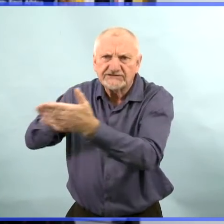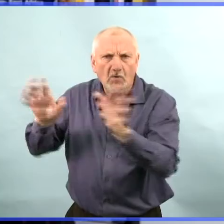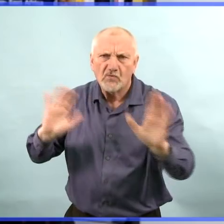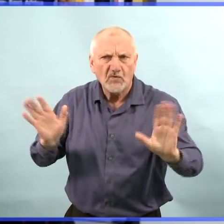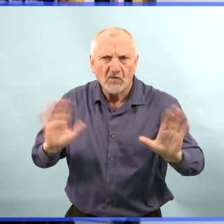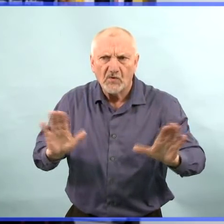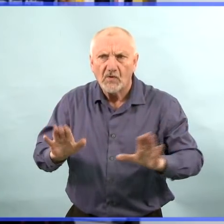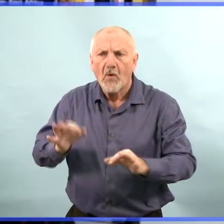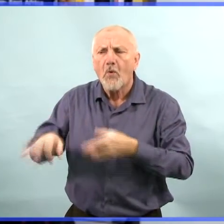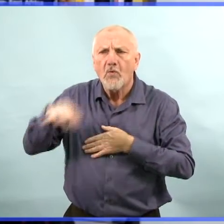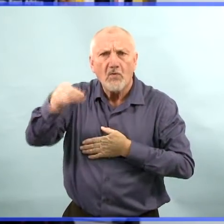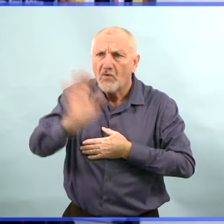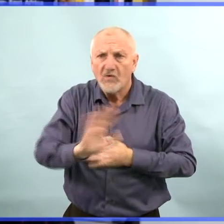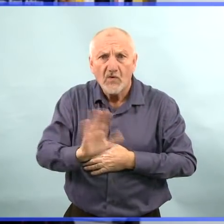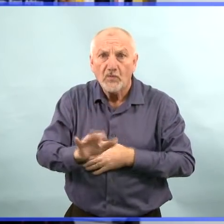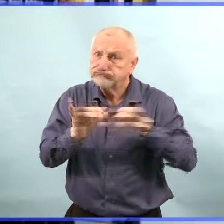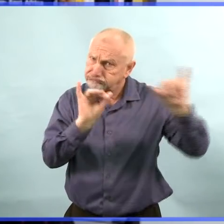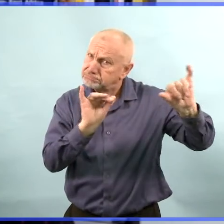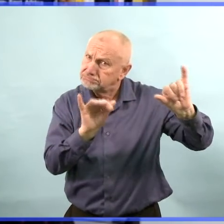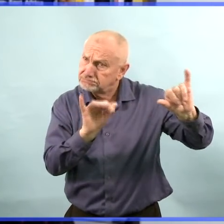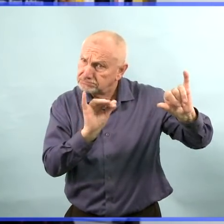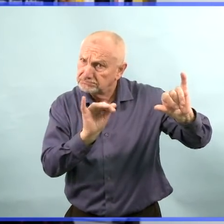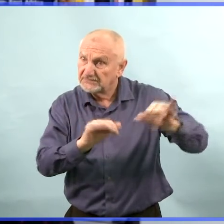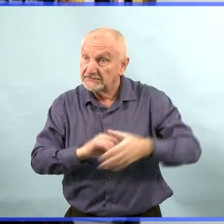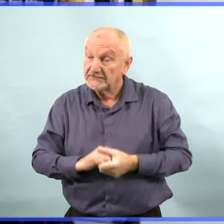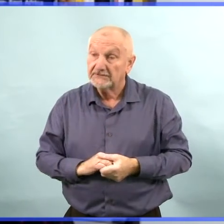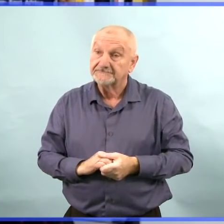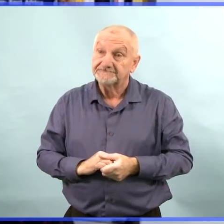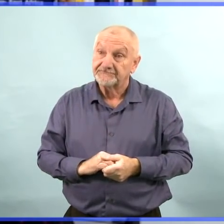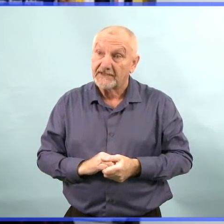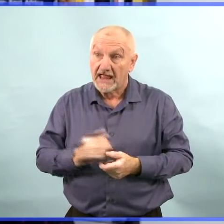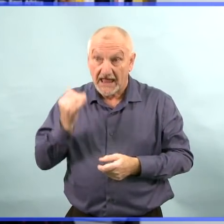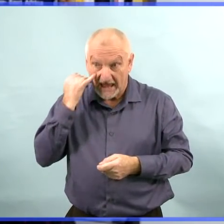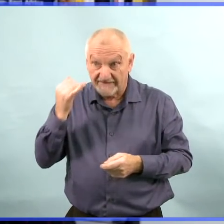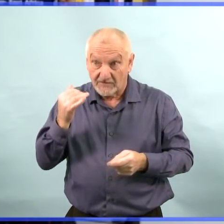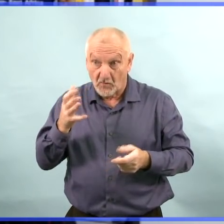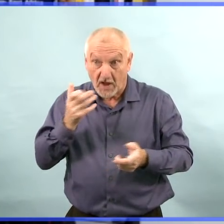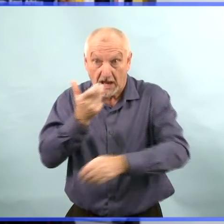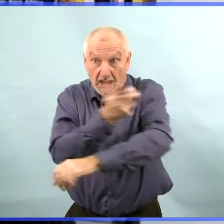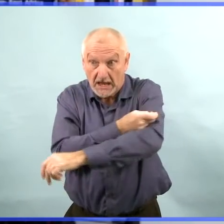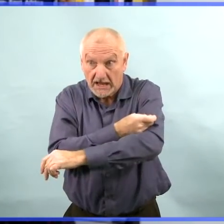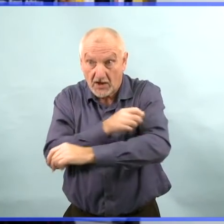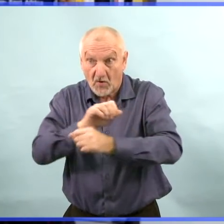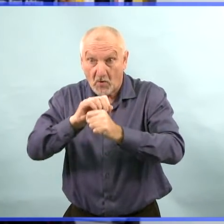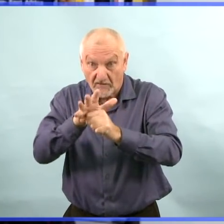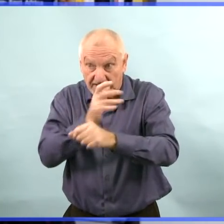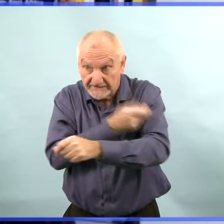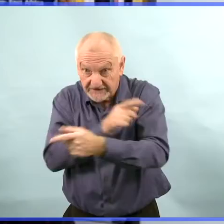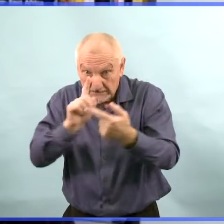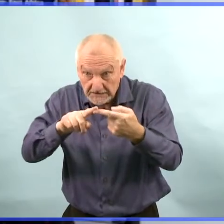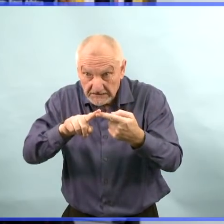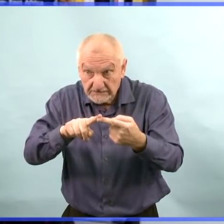even if it falls within 14 days of the covid19 vaccine nasties advice was not related to any